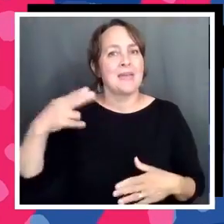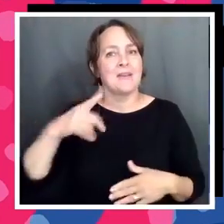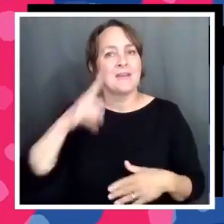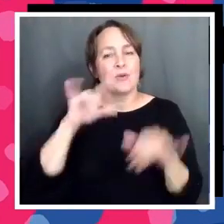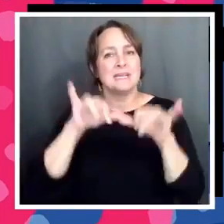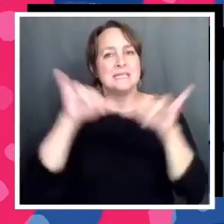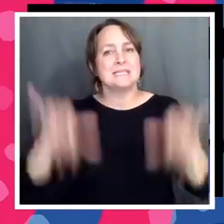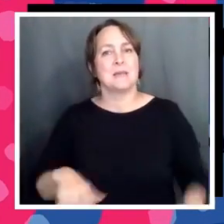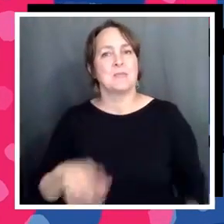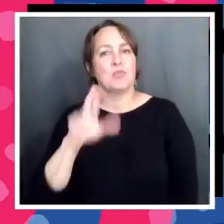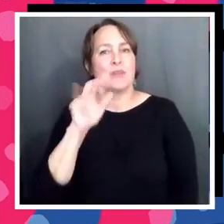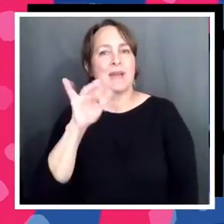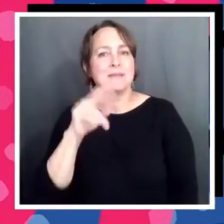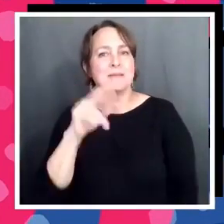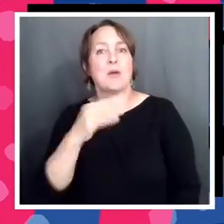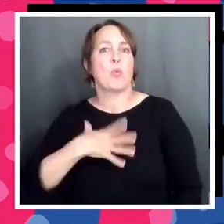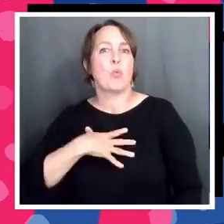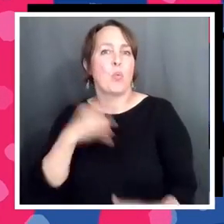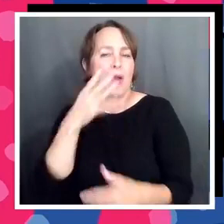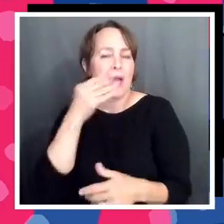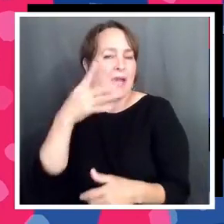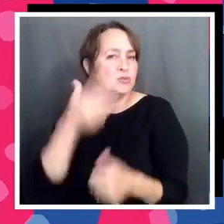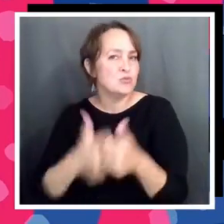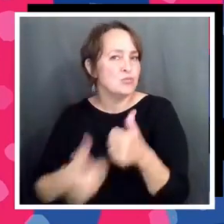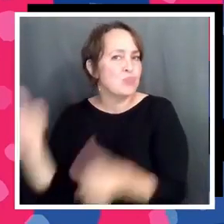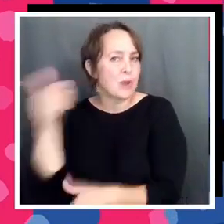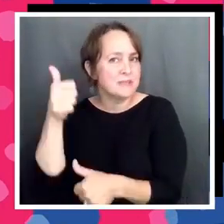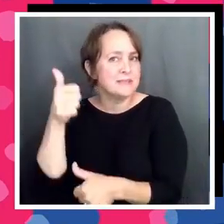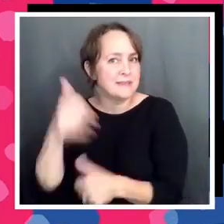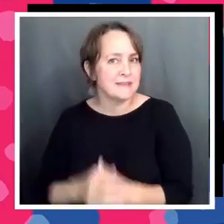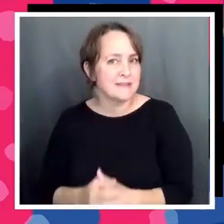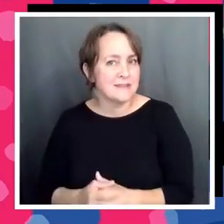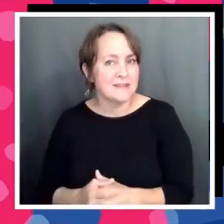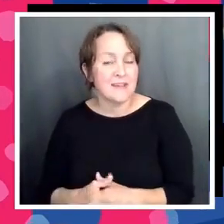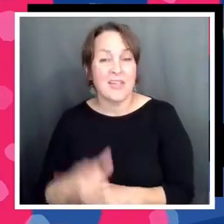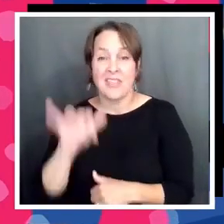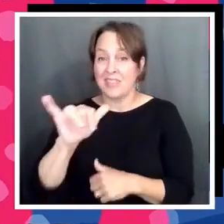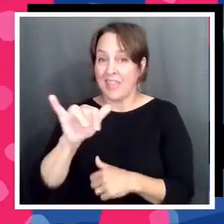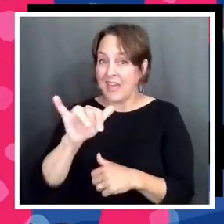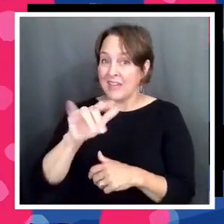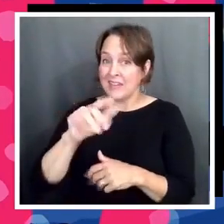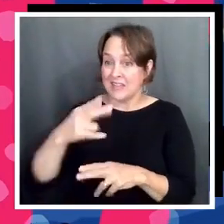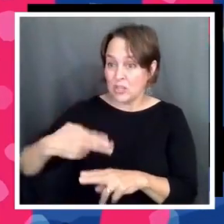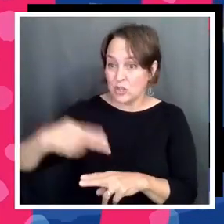OF COURSE, POVERTY IS